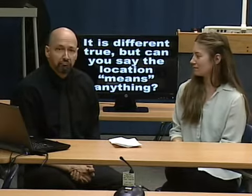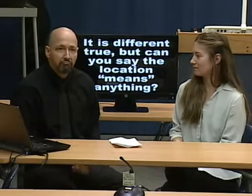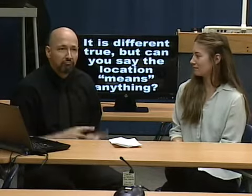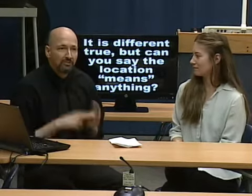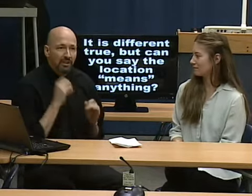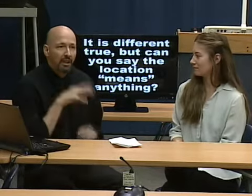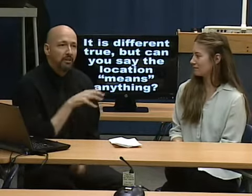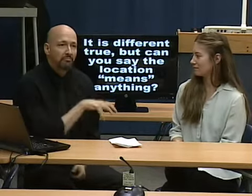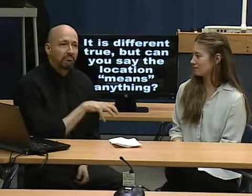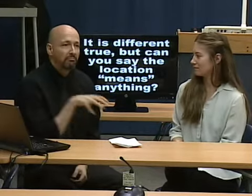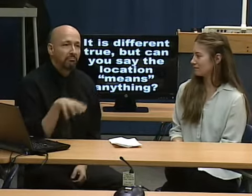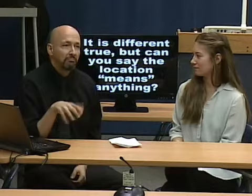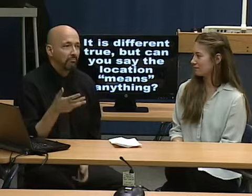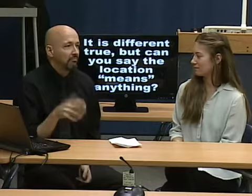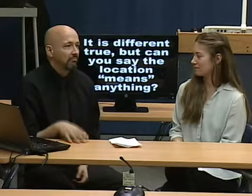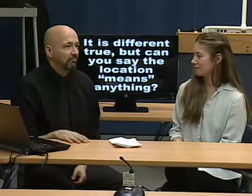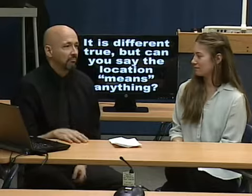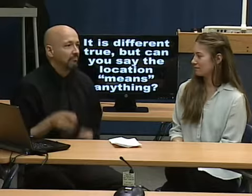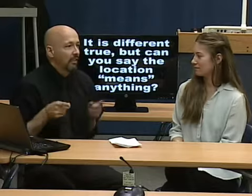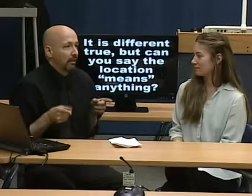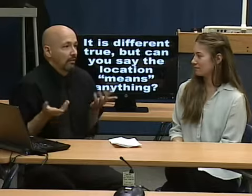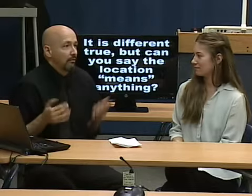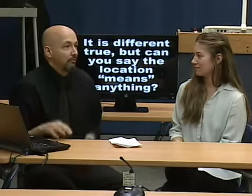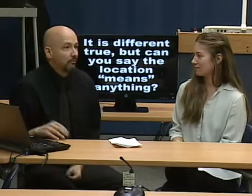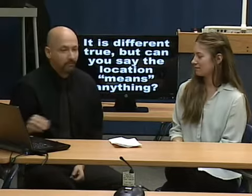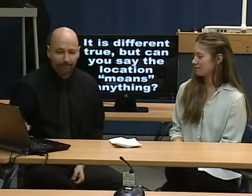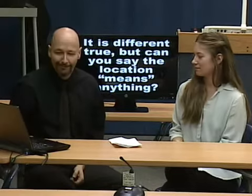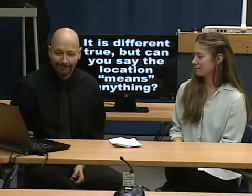It means nothing, this gesture. When the hand is here or here, it doesn't matter.